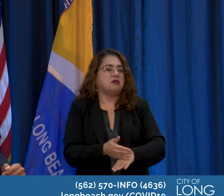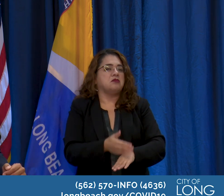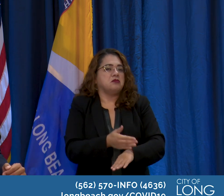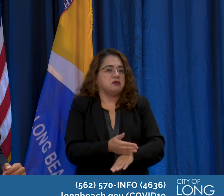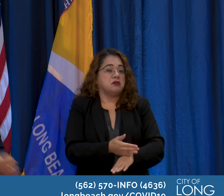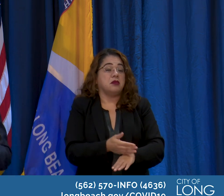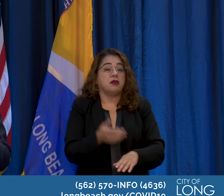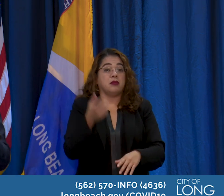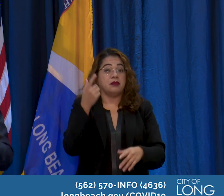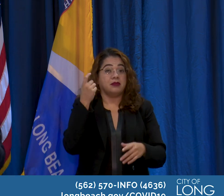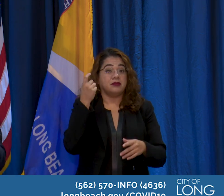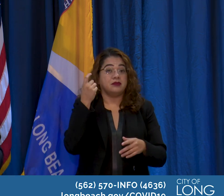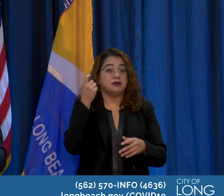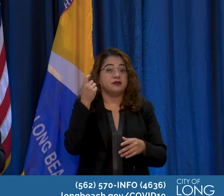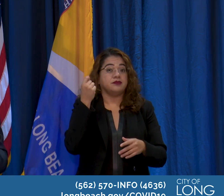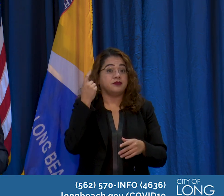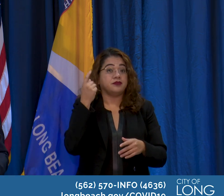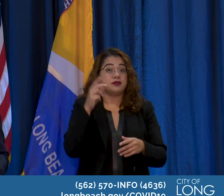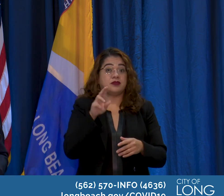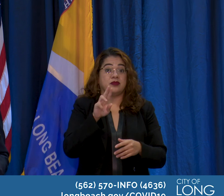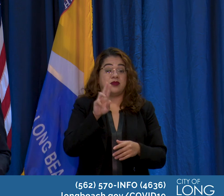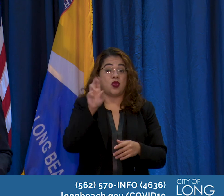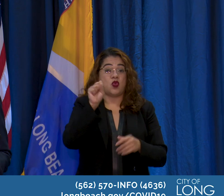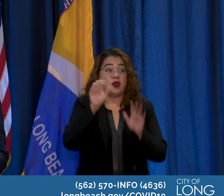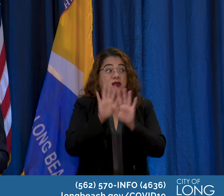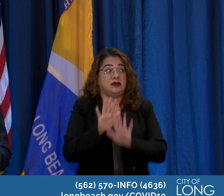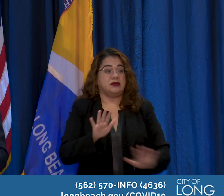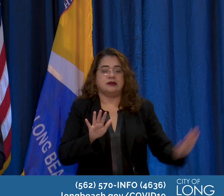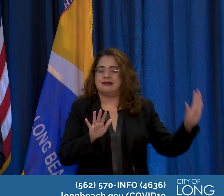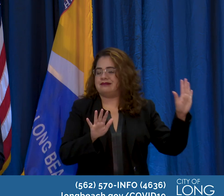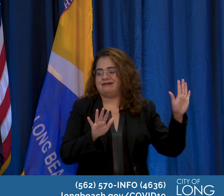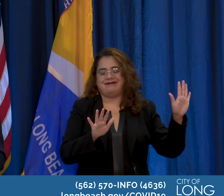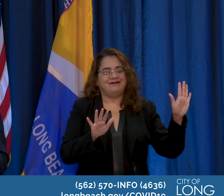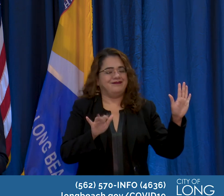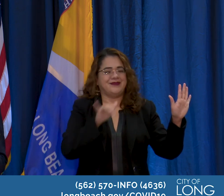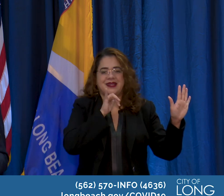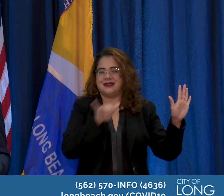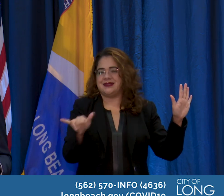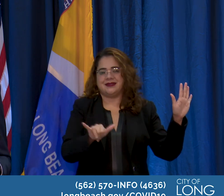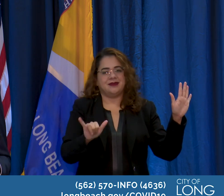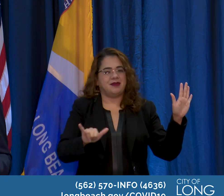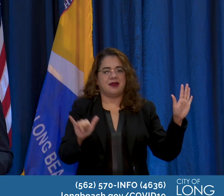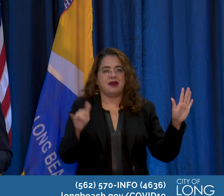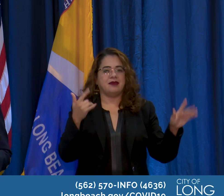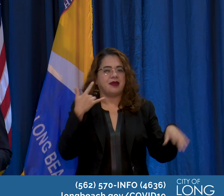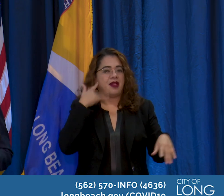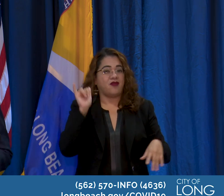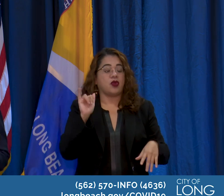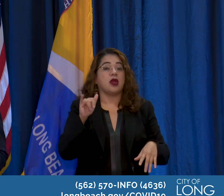same, we can't say the same for the rest of the country and that is problematic to us here locally.